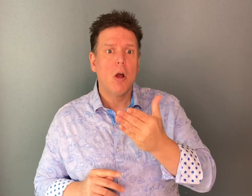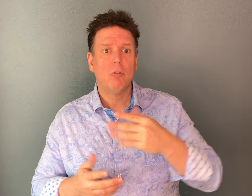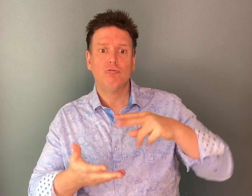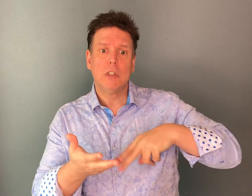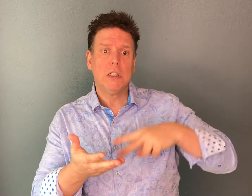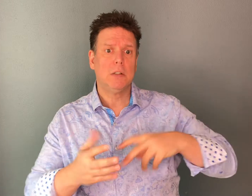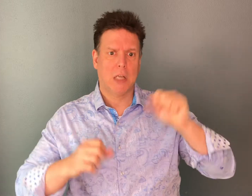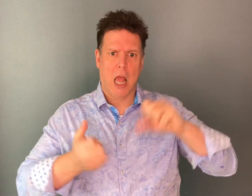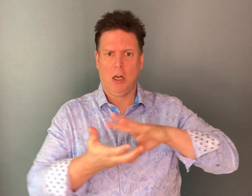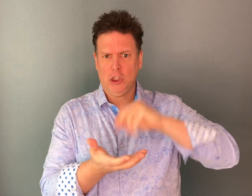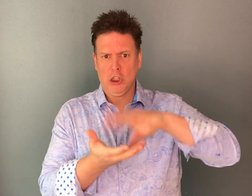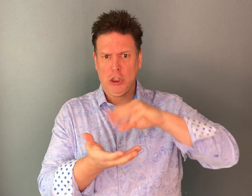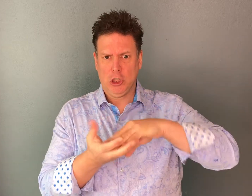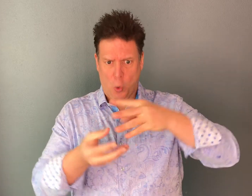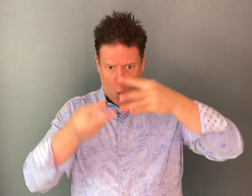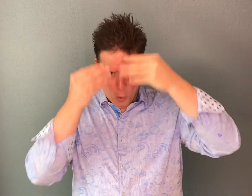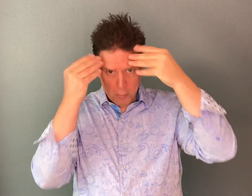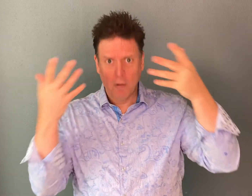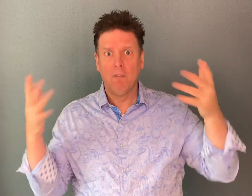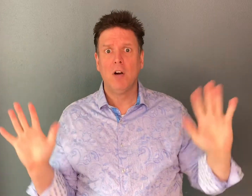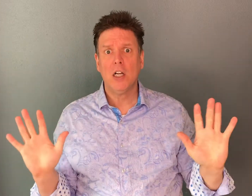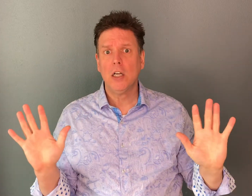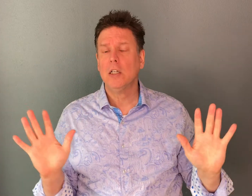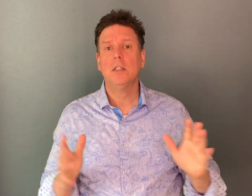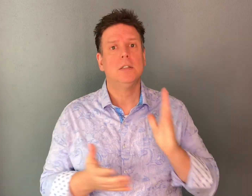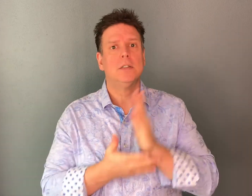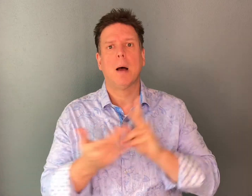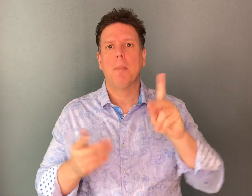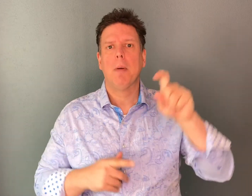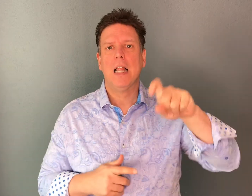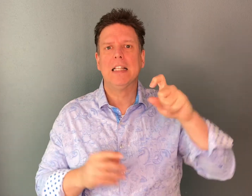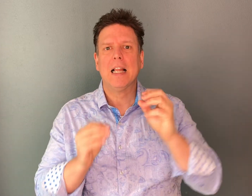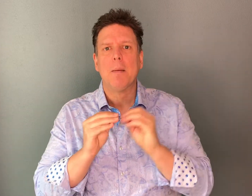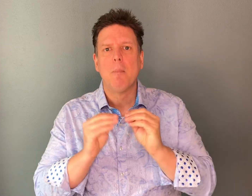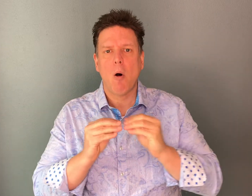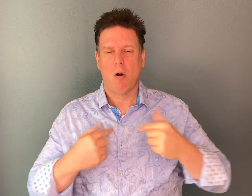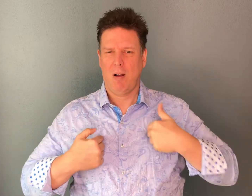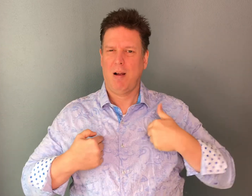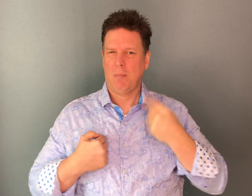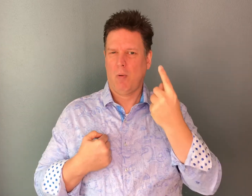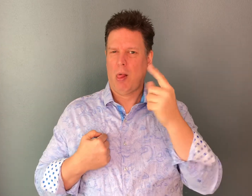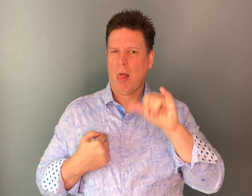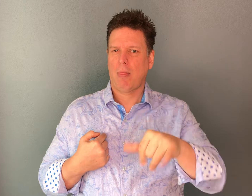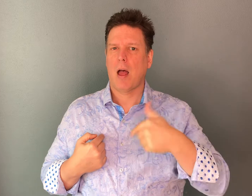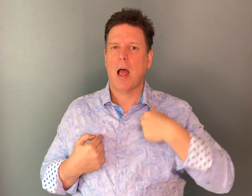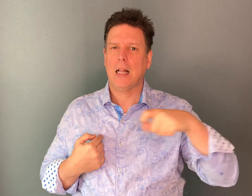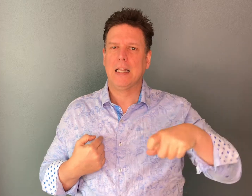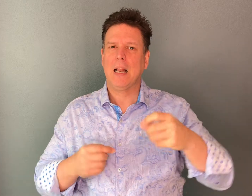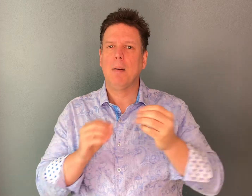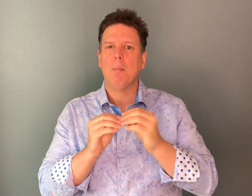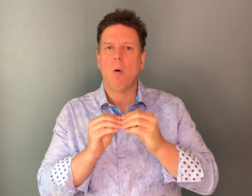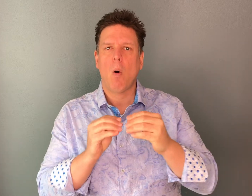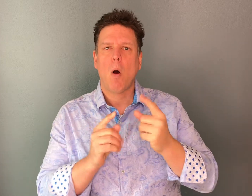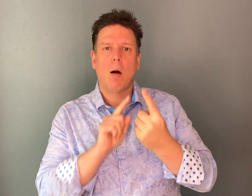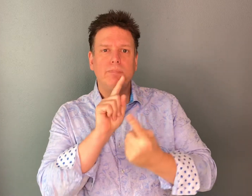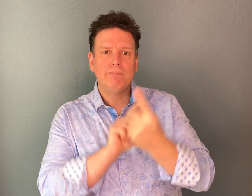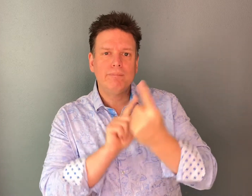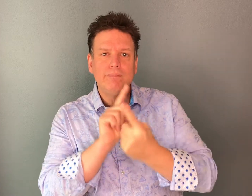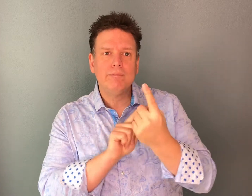that and can learn a lot just from reading but some people need more and I'm one of those kind of people I needed more.